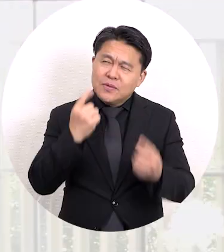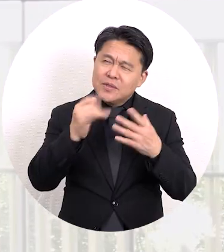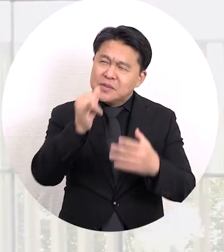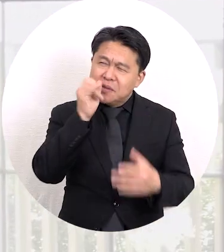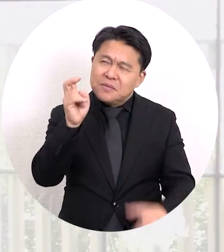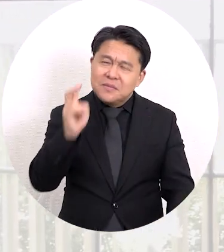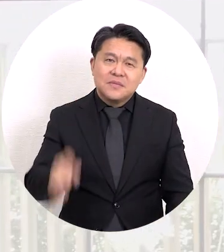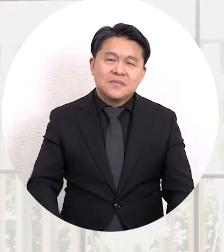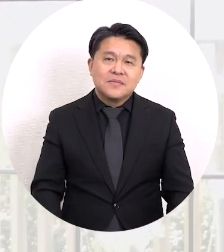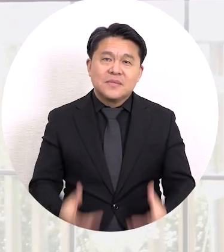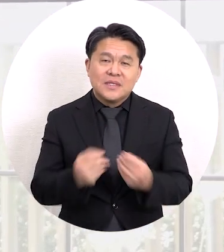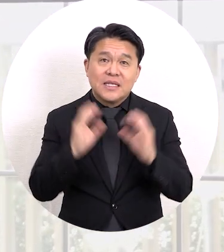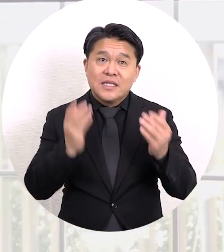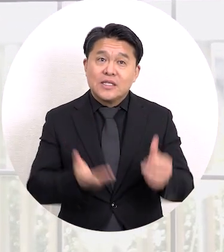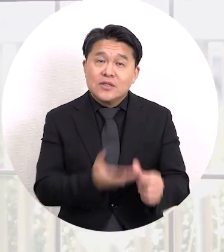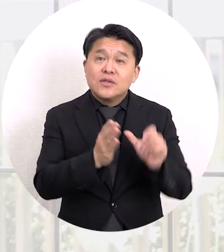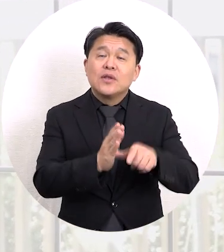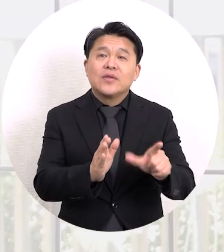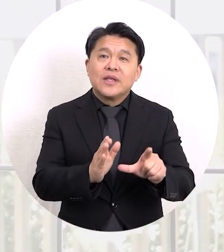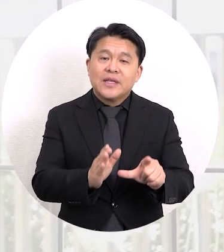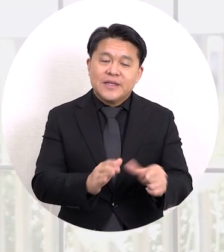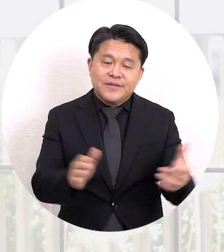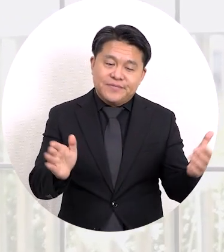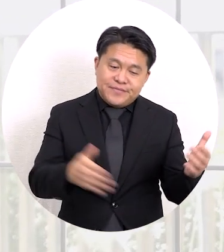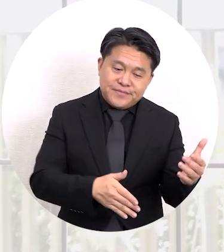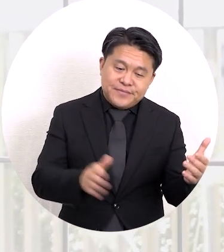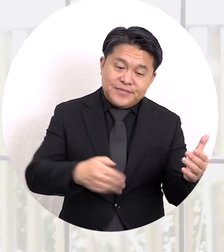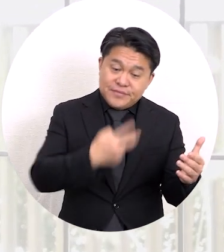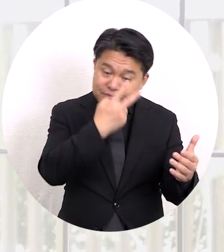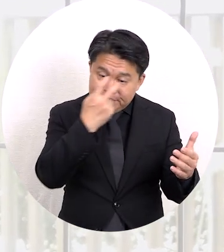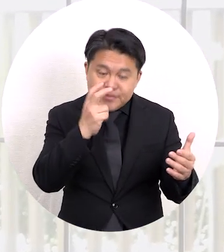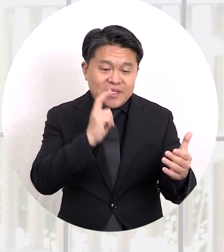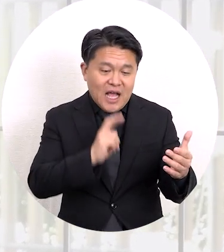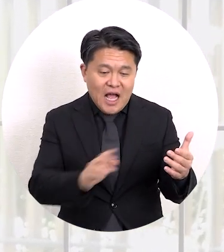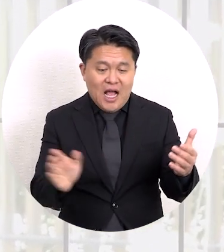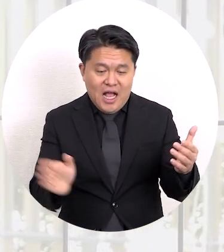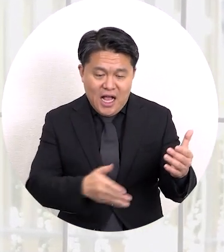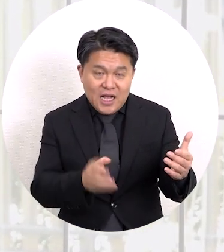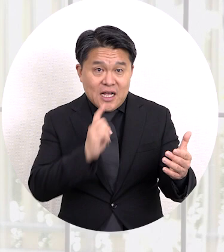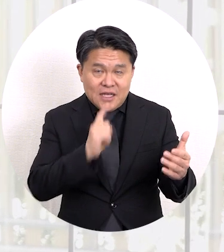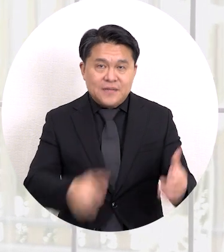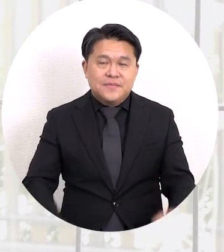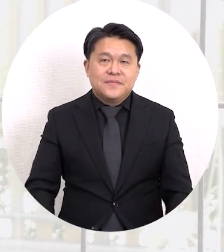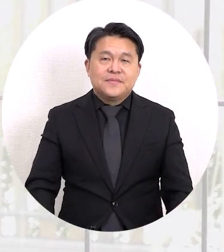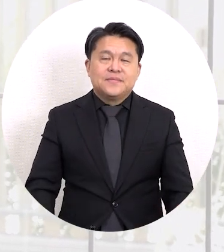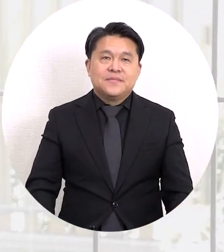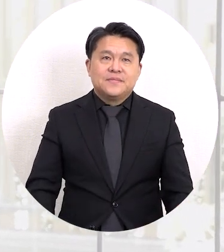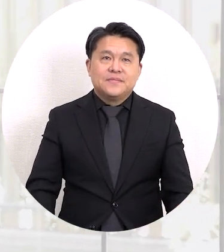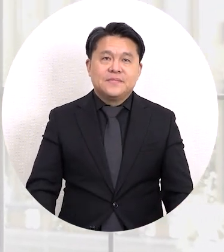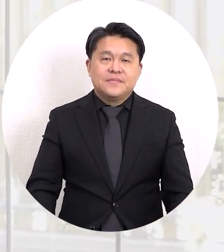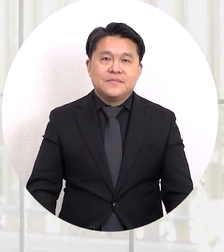which is a natural instinct to comfort the child.